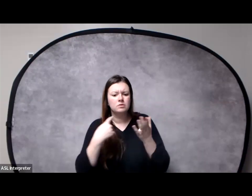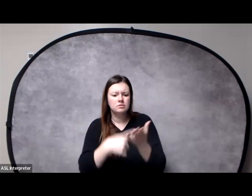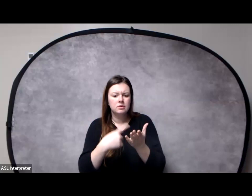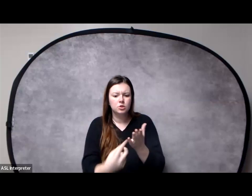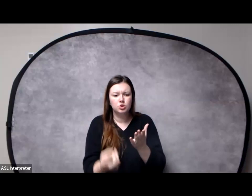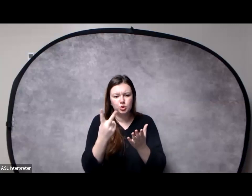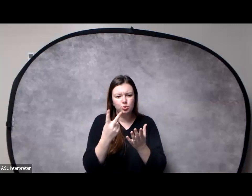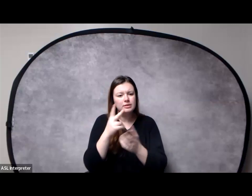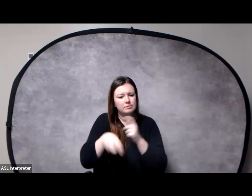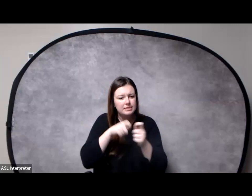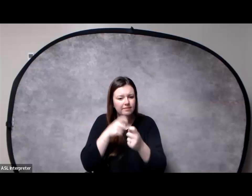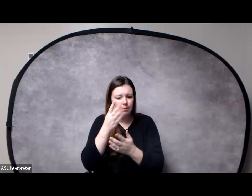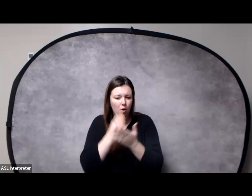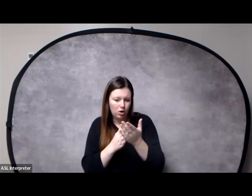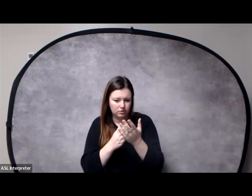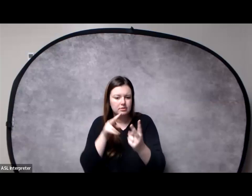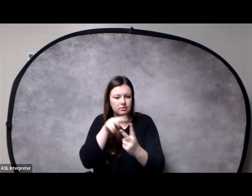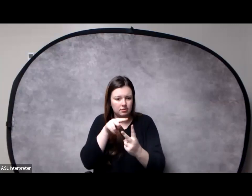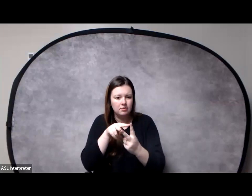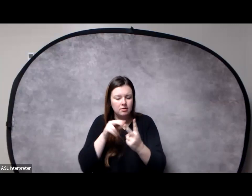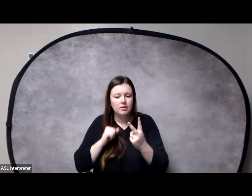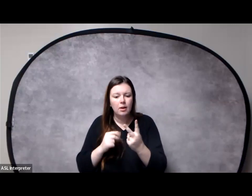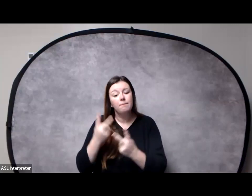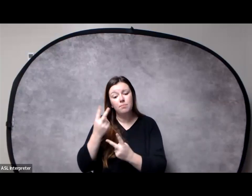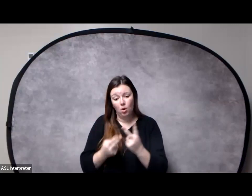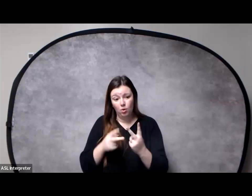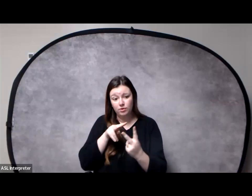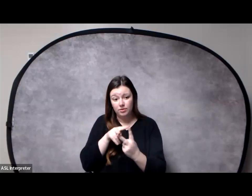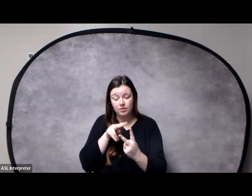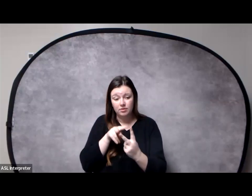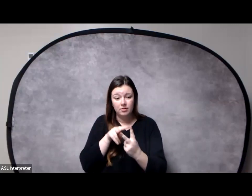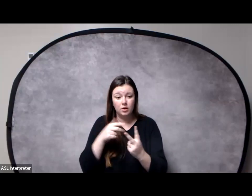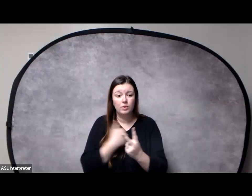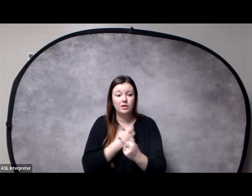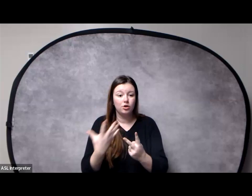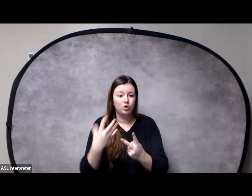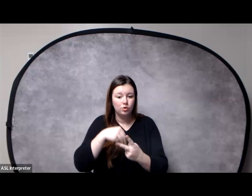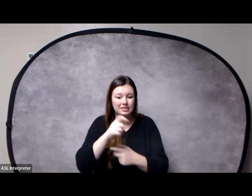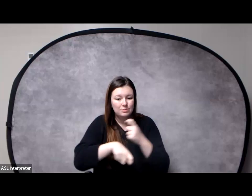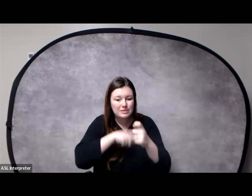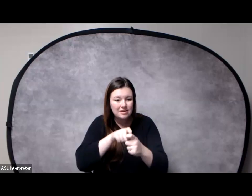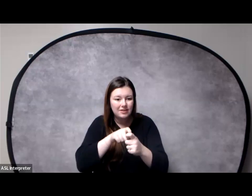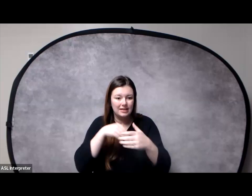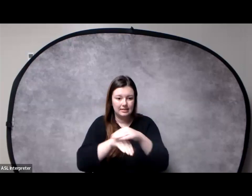in this regulation, both of which would include specific accessibility requirements that can